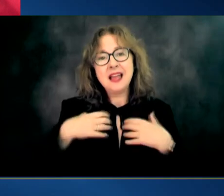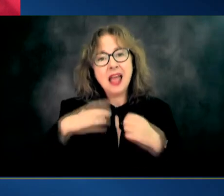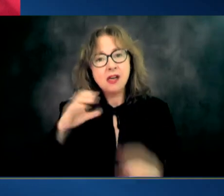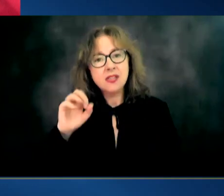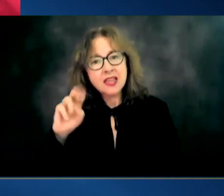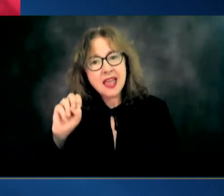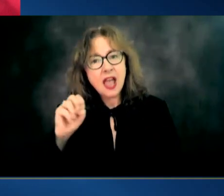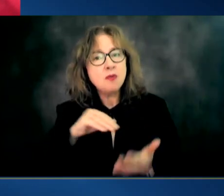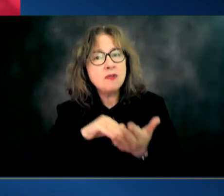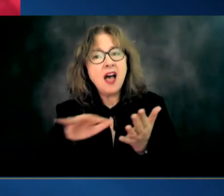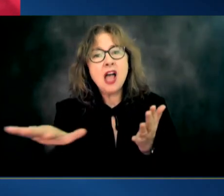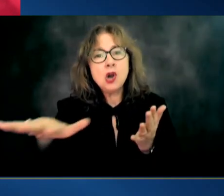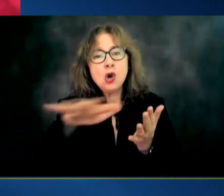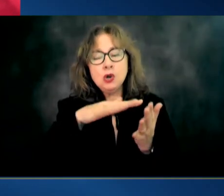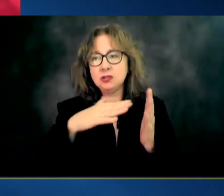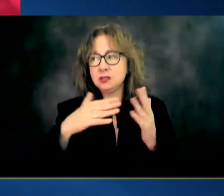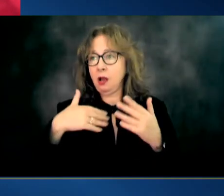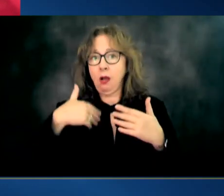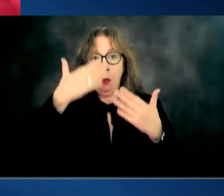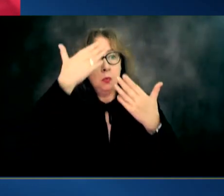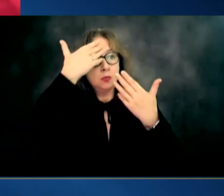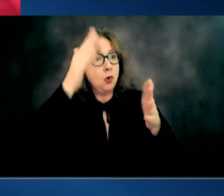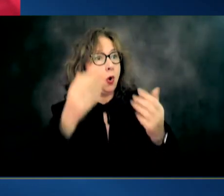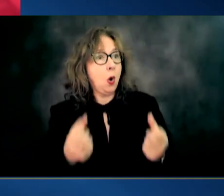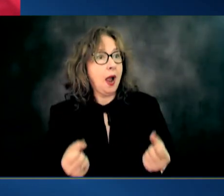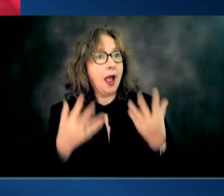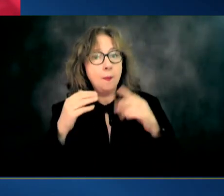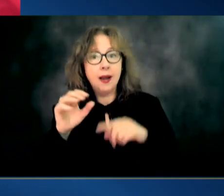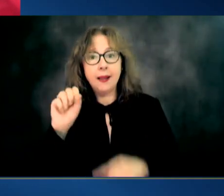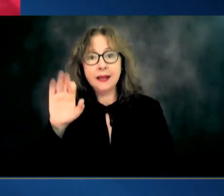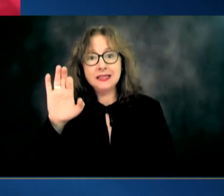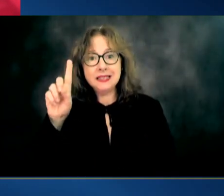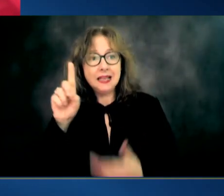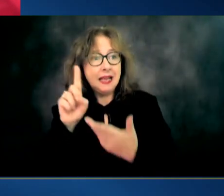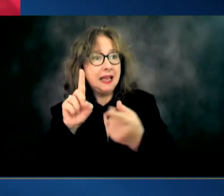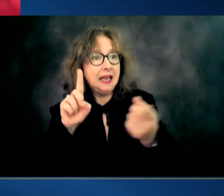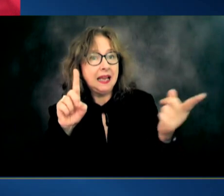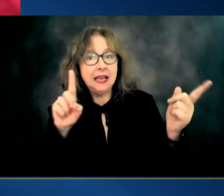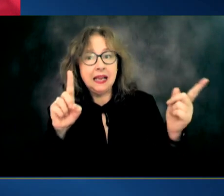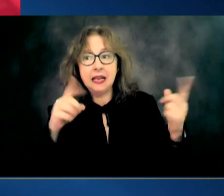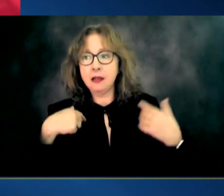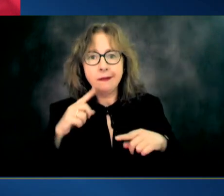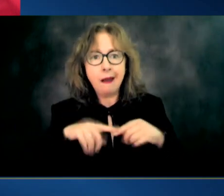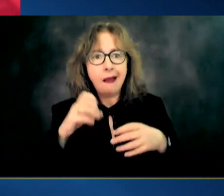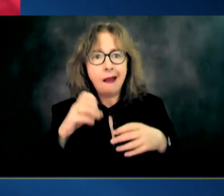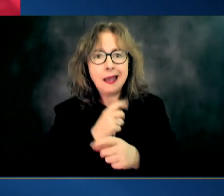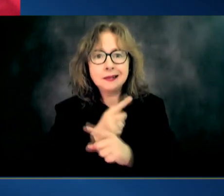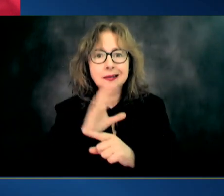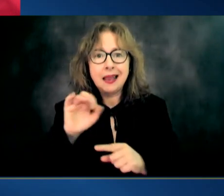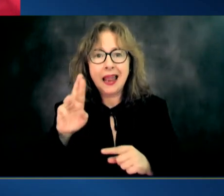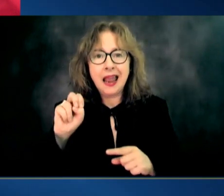know how many sickle cell warriors are unable to access appropriate care because of distance.